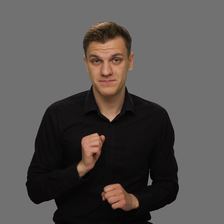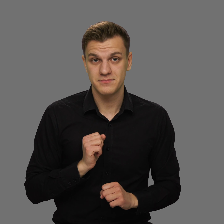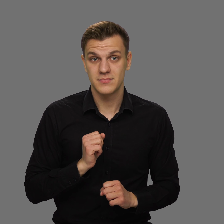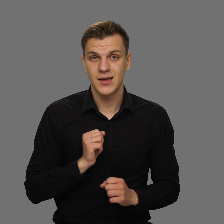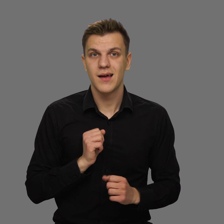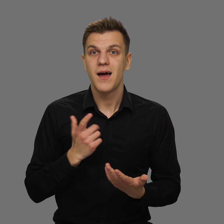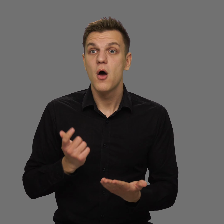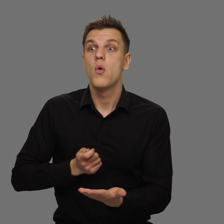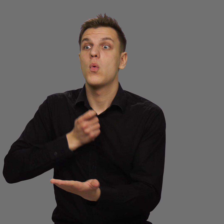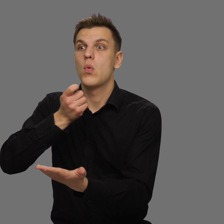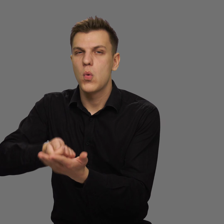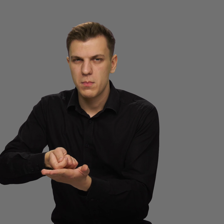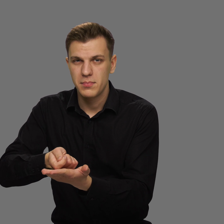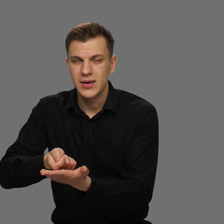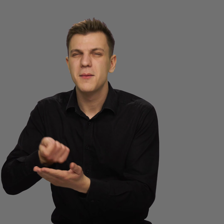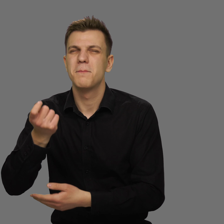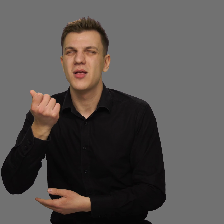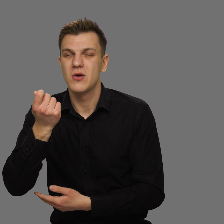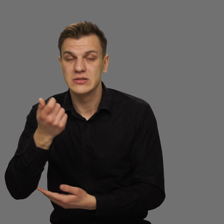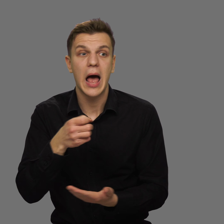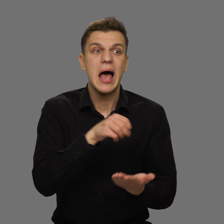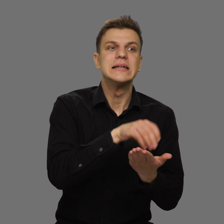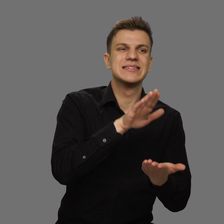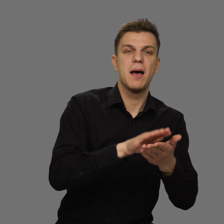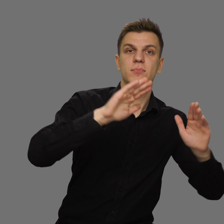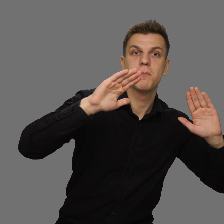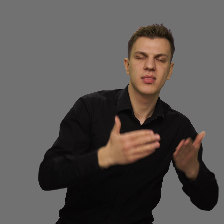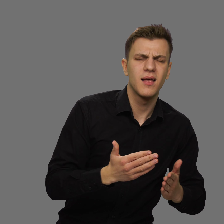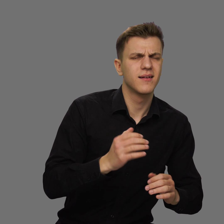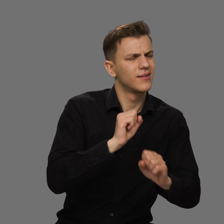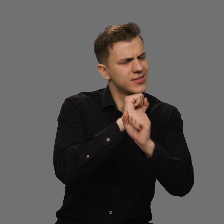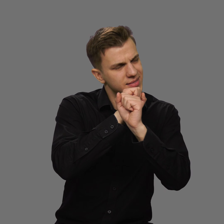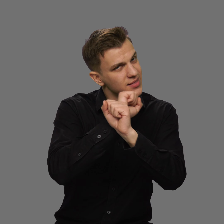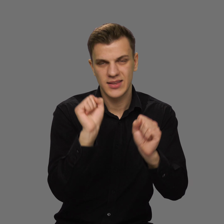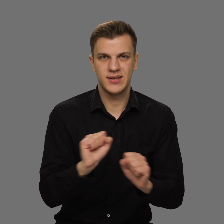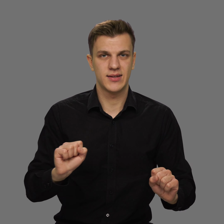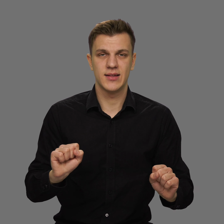Never understate the amount of sale on the contract!